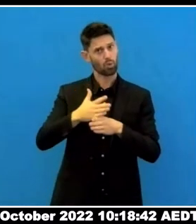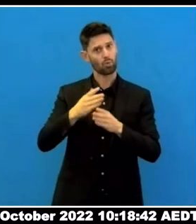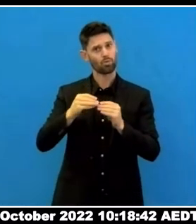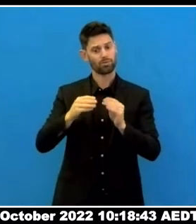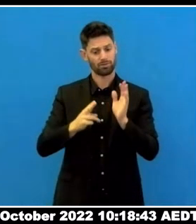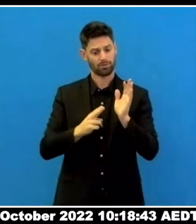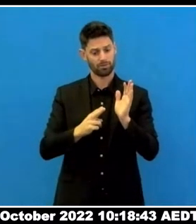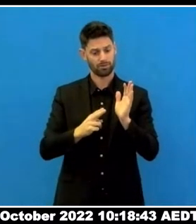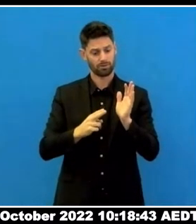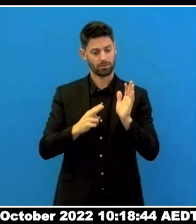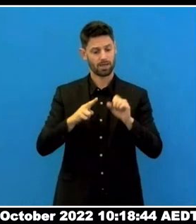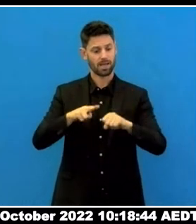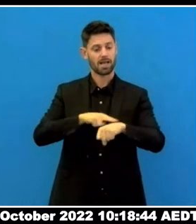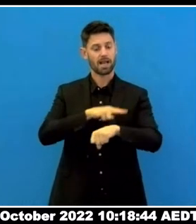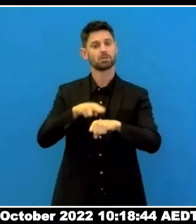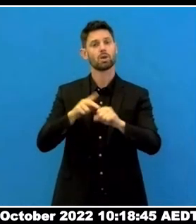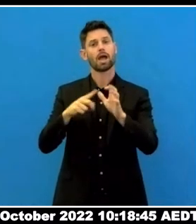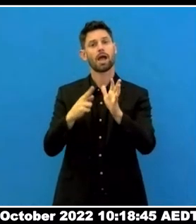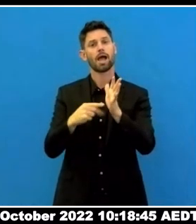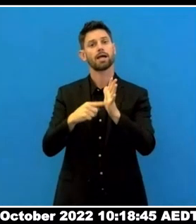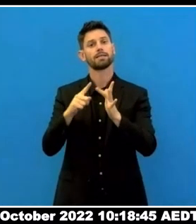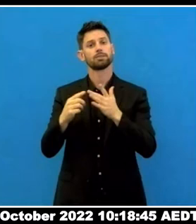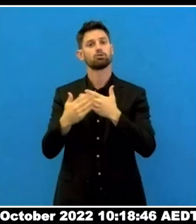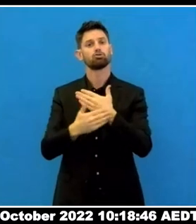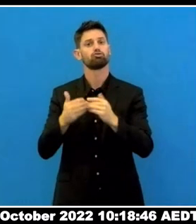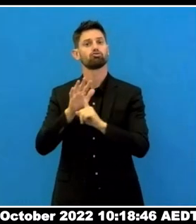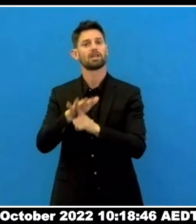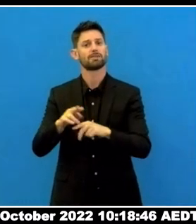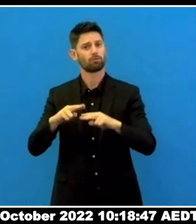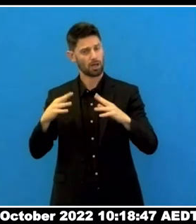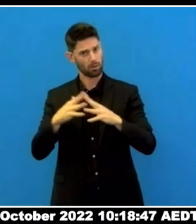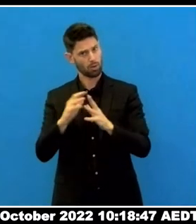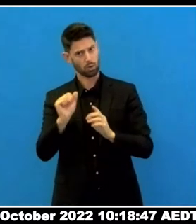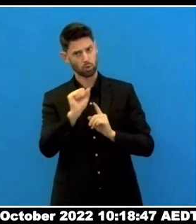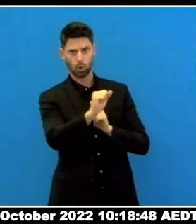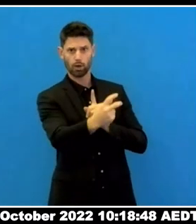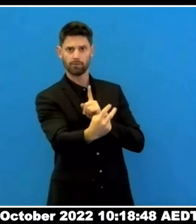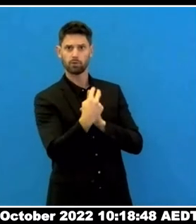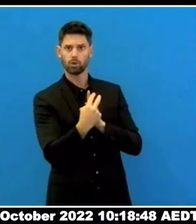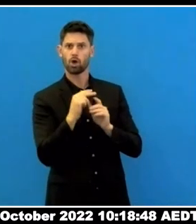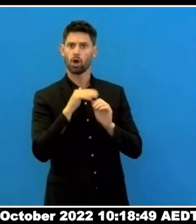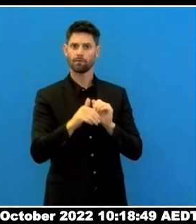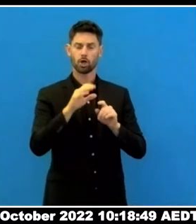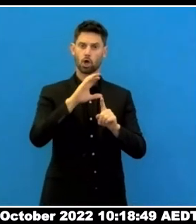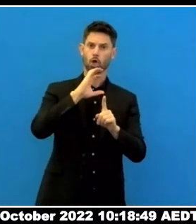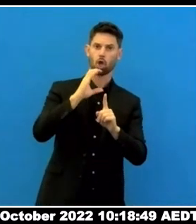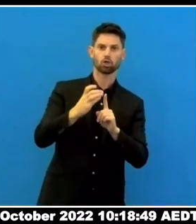do you have a view about culturally safe practices operating as a safeguard against violence, abuse, neglect